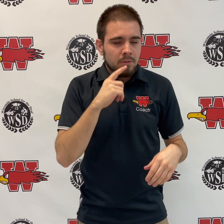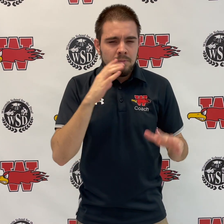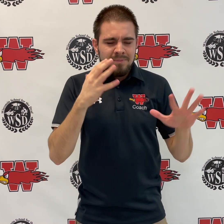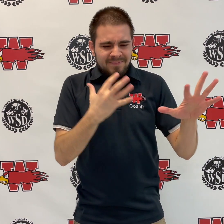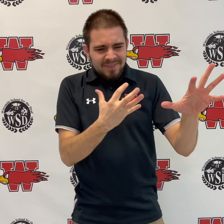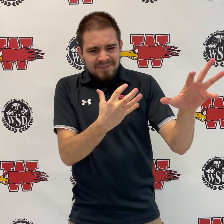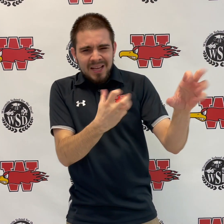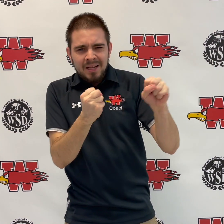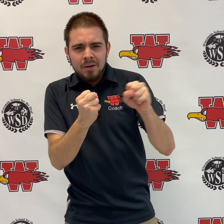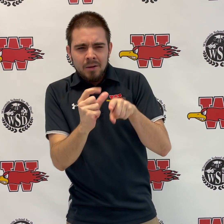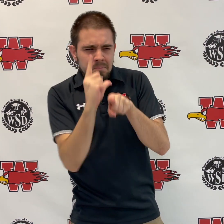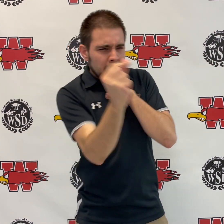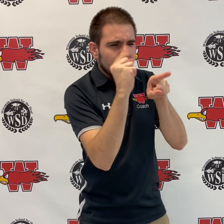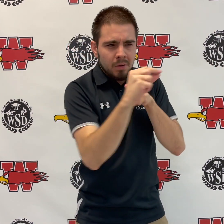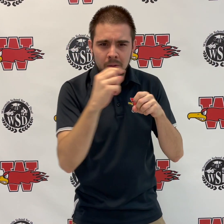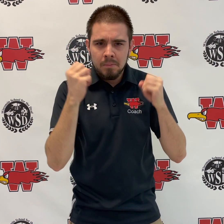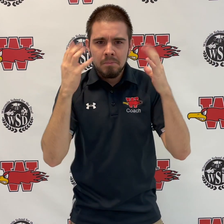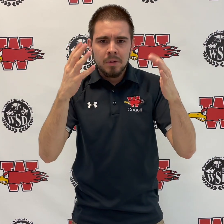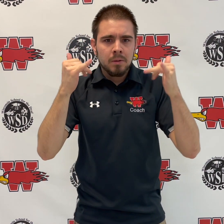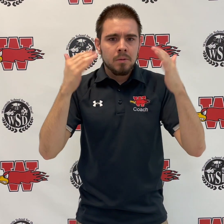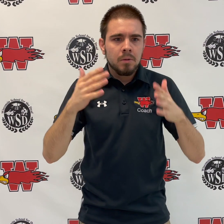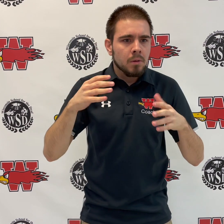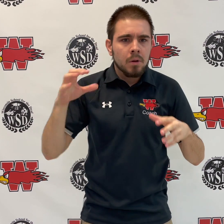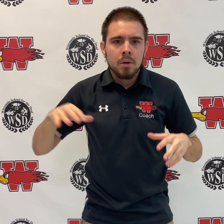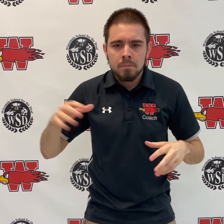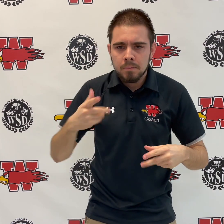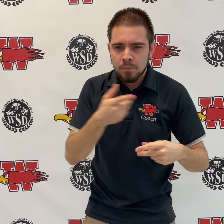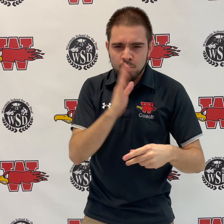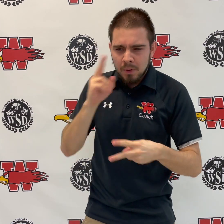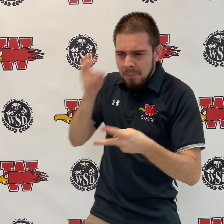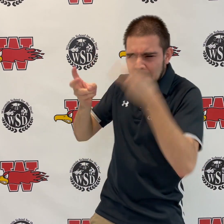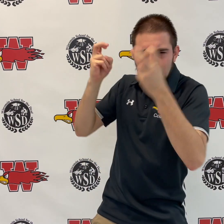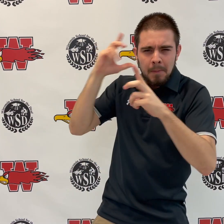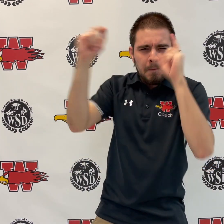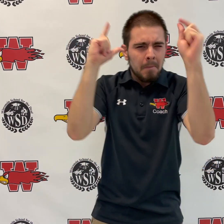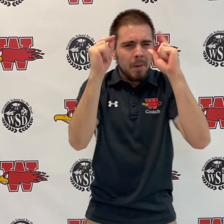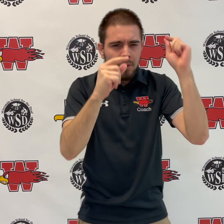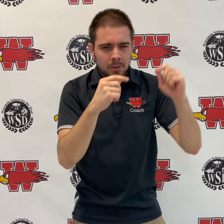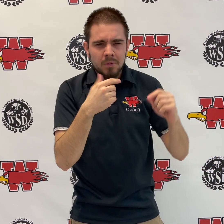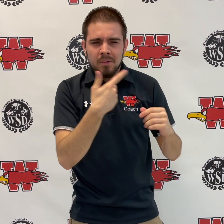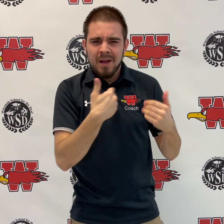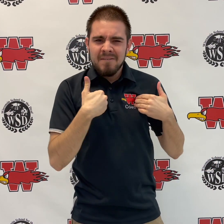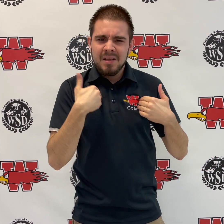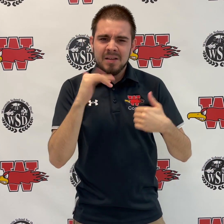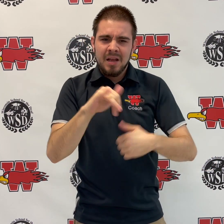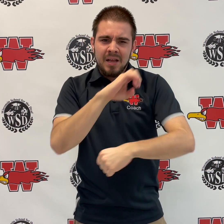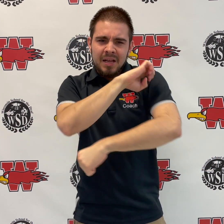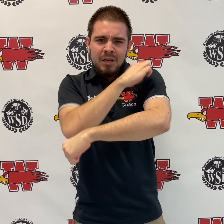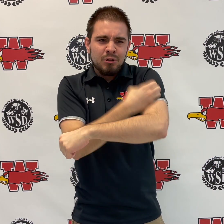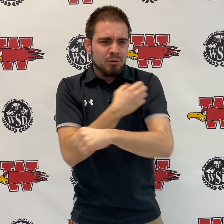is fast! Some players will be dribbling the ball on the opposing team, and she will just steal and